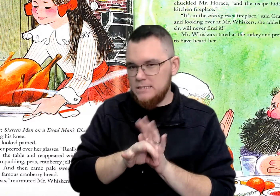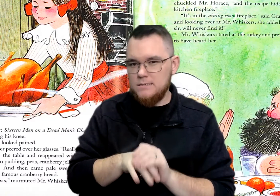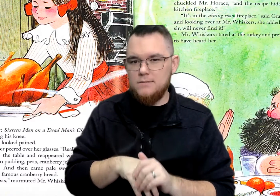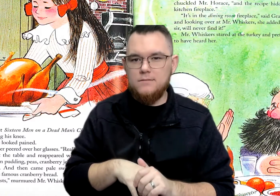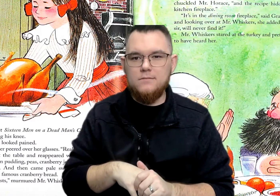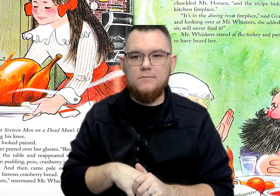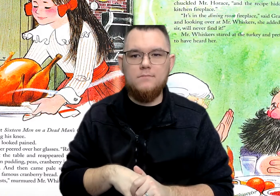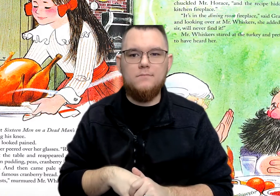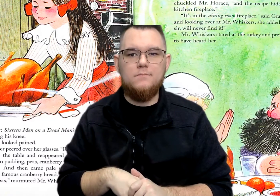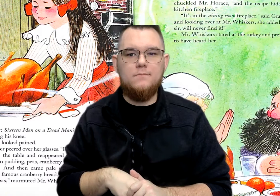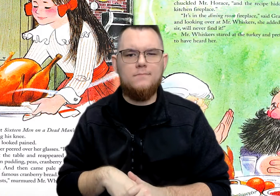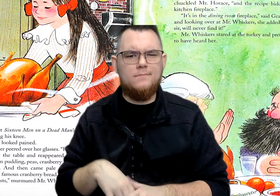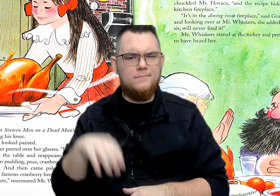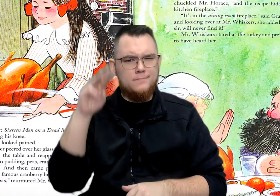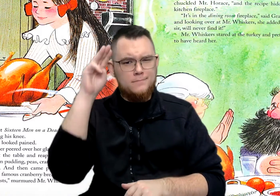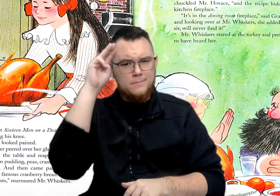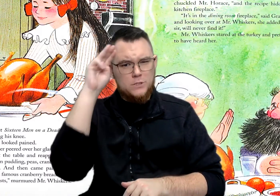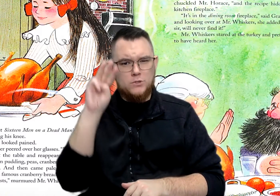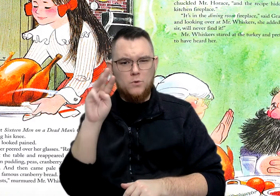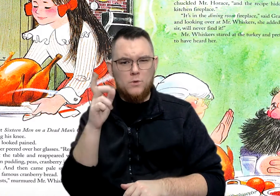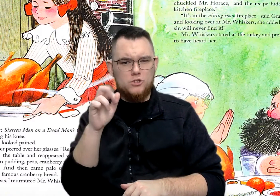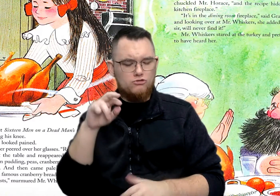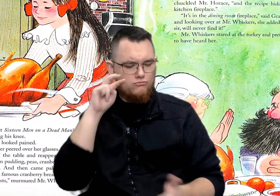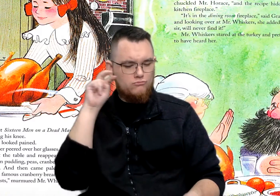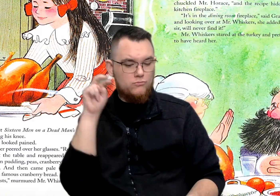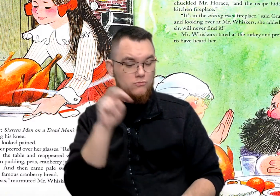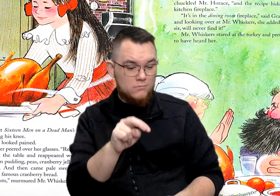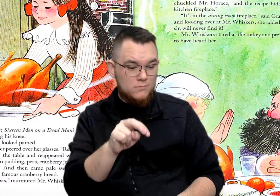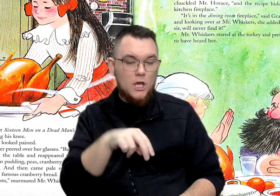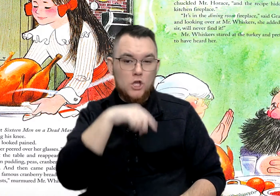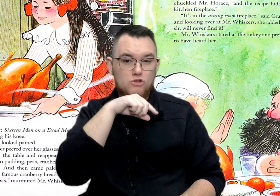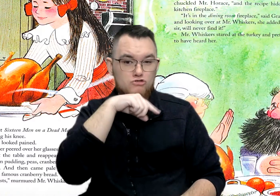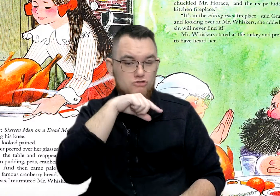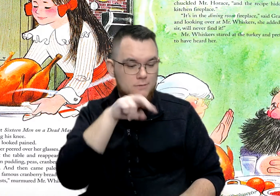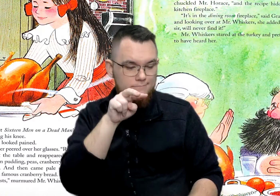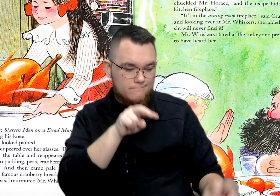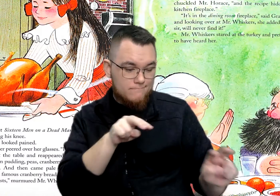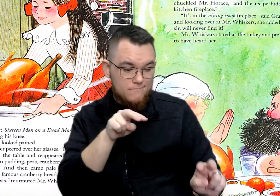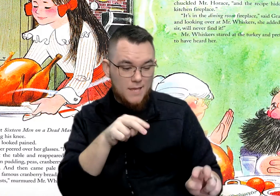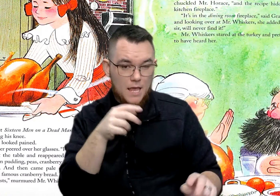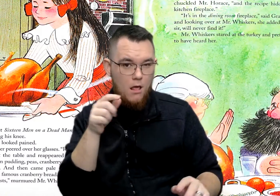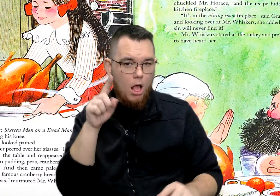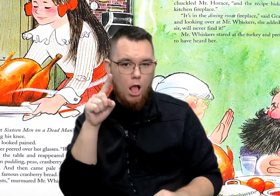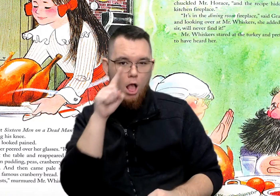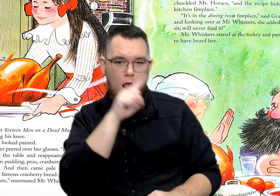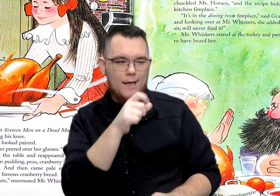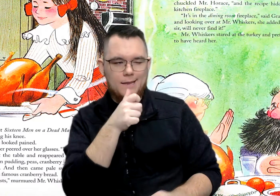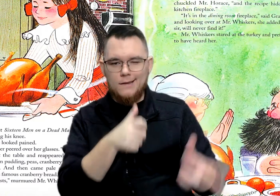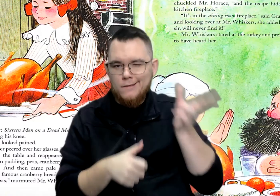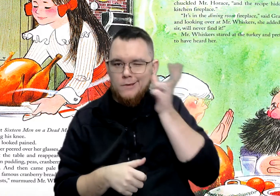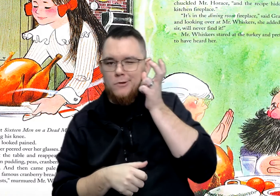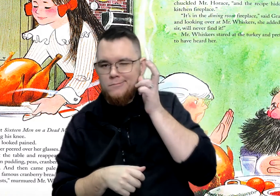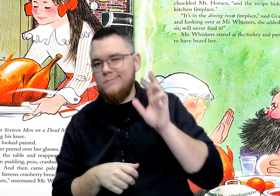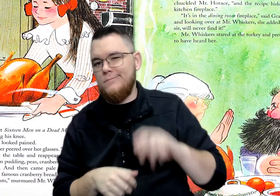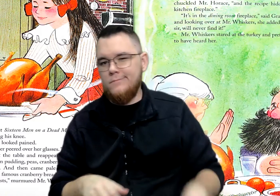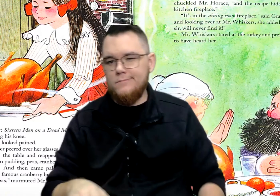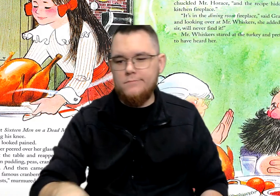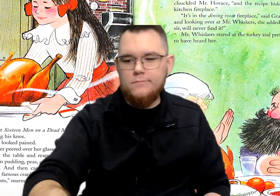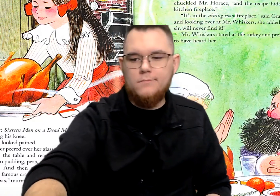Mr. Whiskers stared at the turkey and pretended not to have heard her.